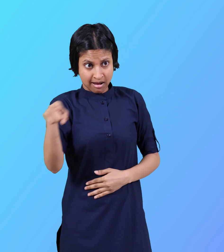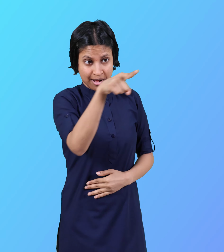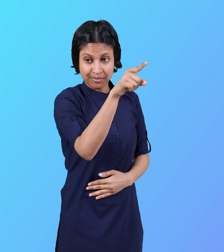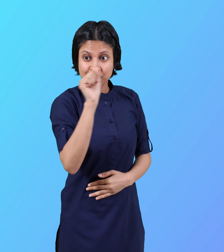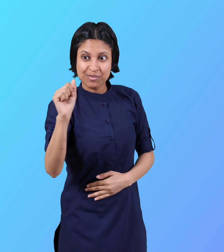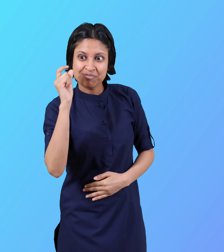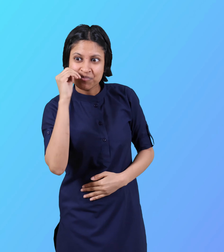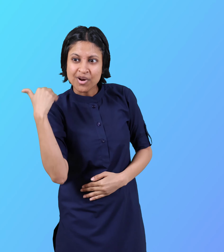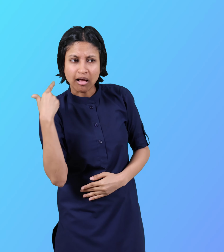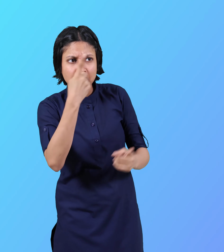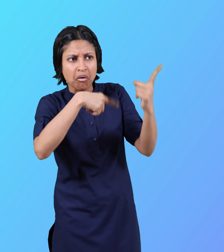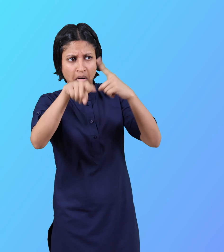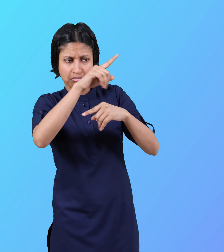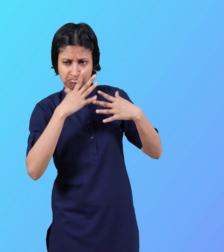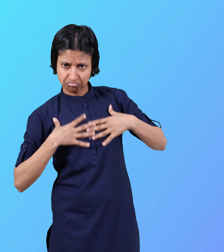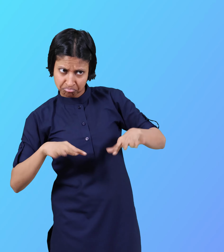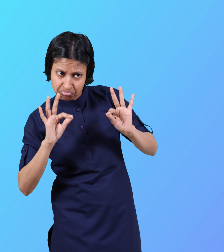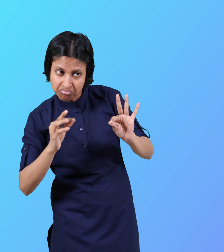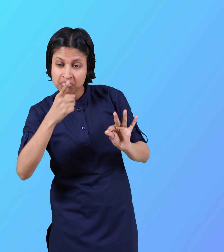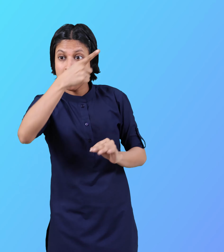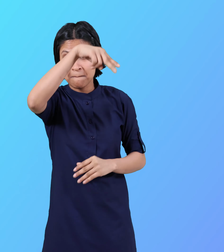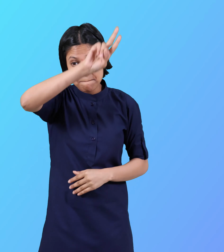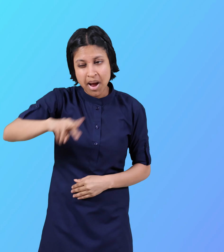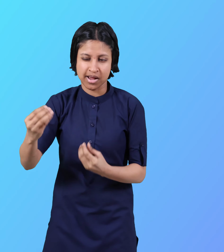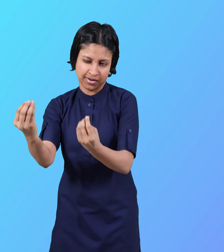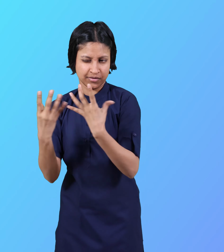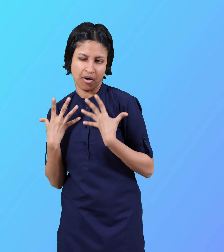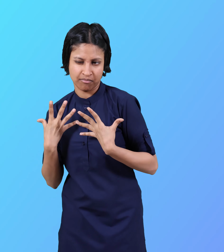See how your brothers are doing. Bring back something to show me your brothers are all right.